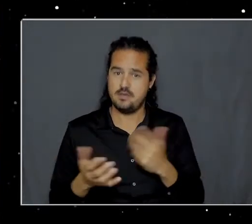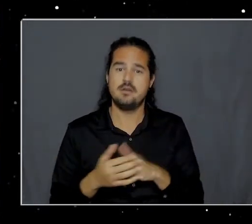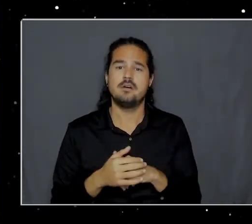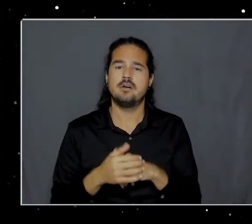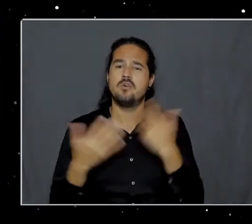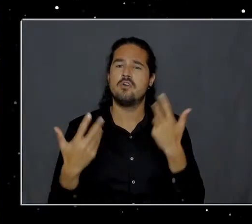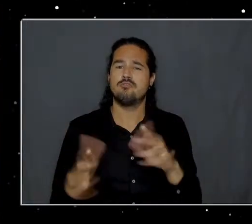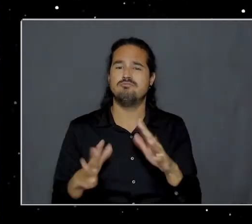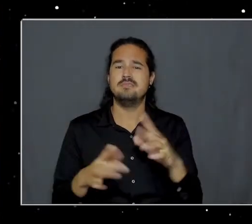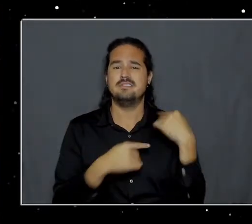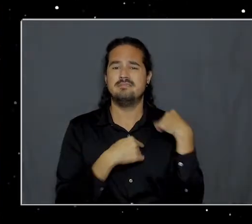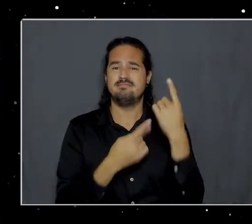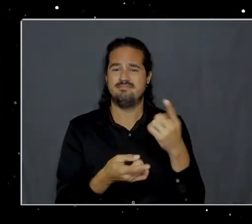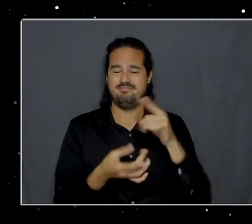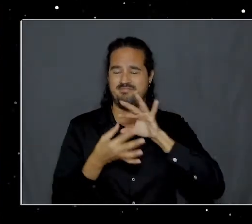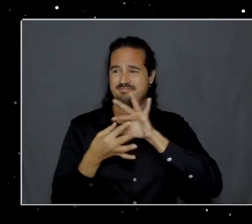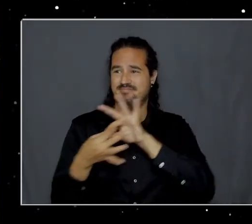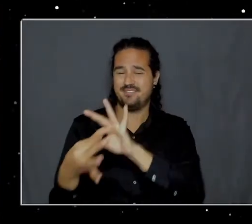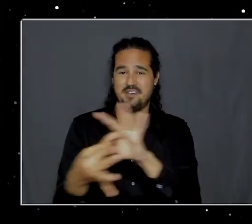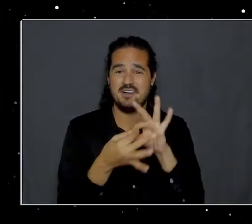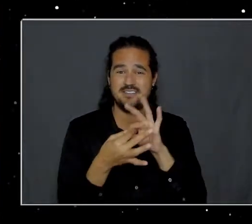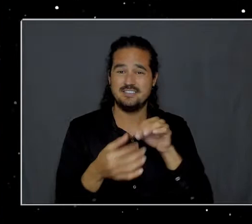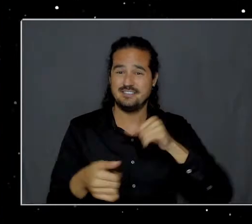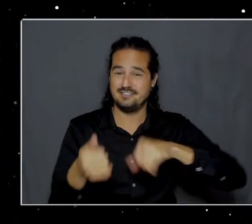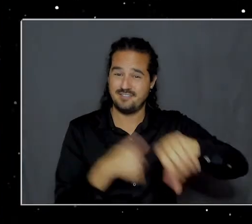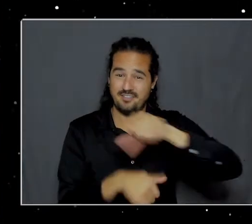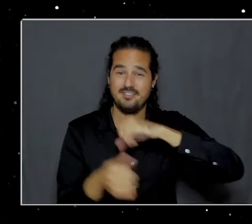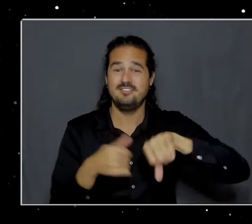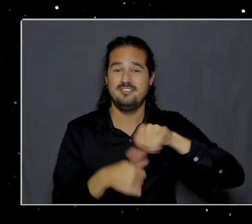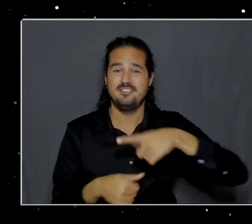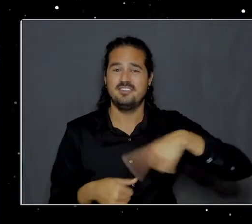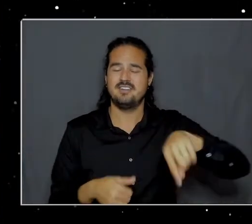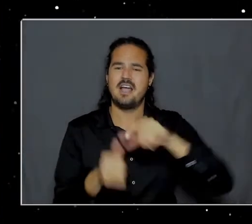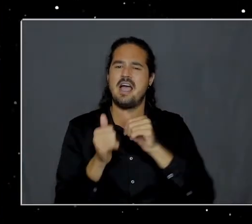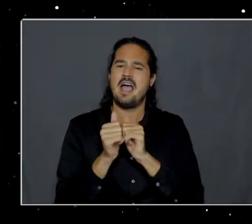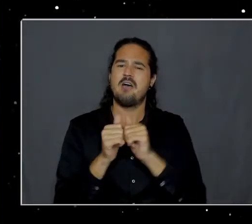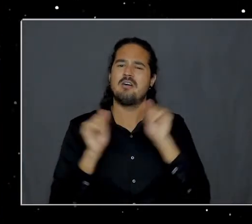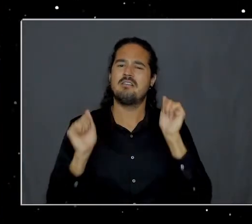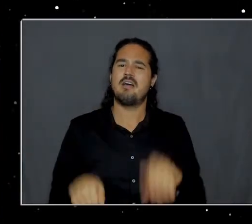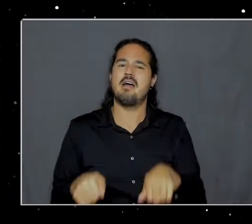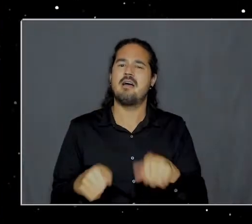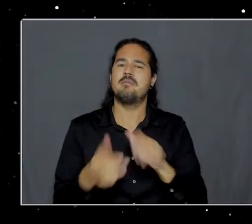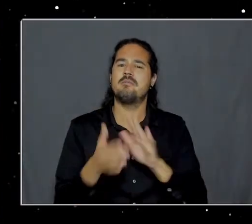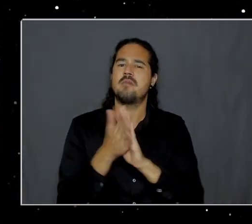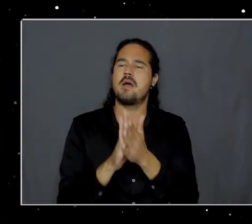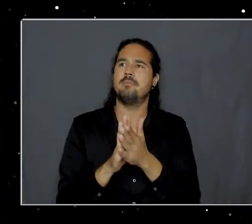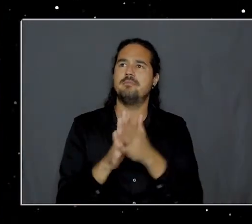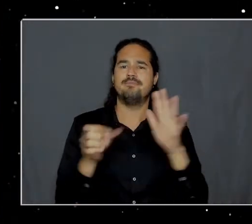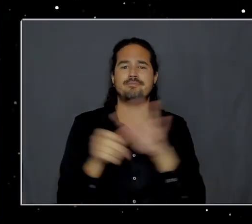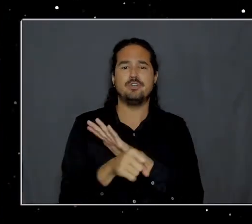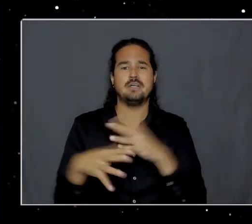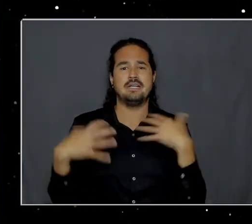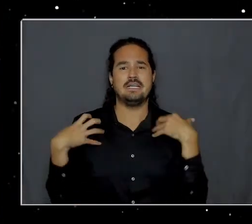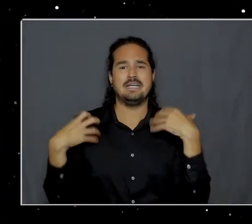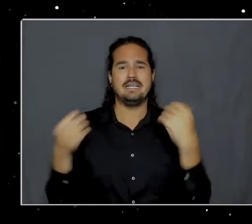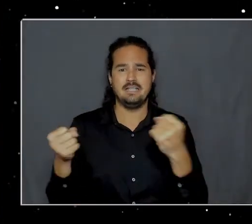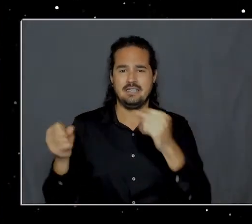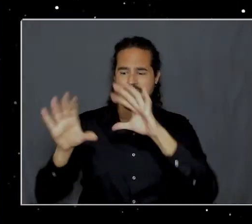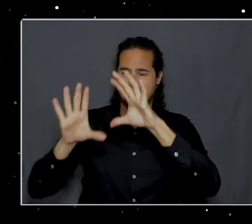WE ALREADY AND ALWAYS HAVE